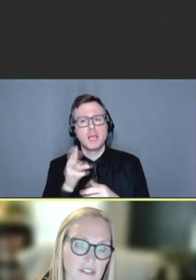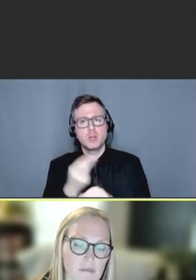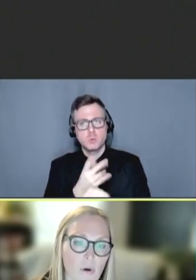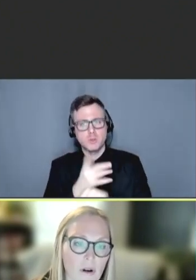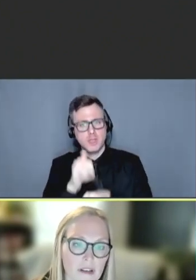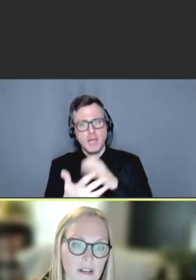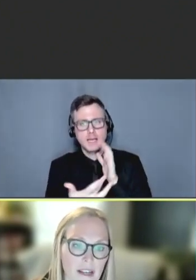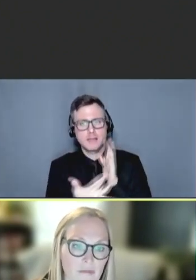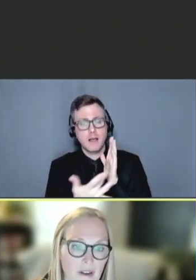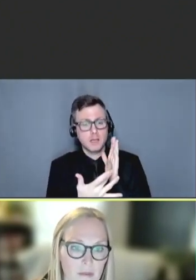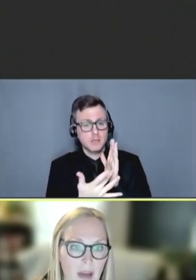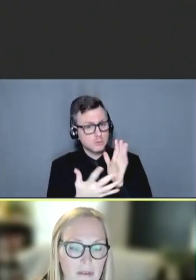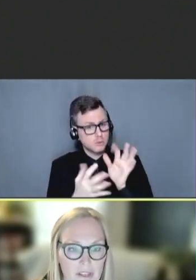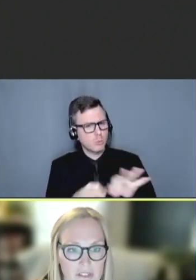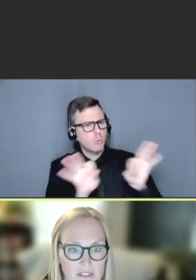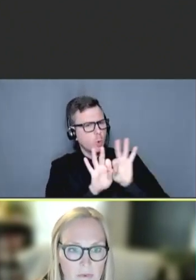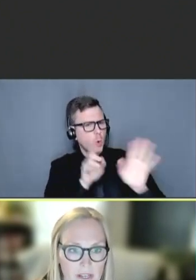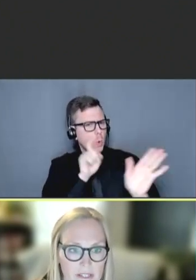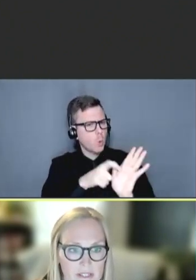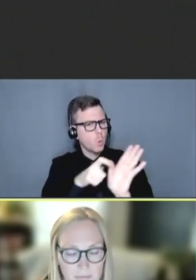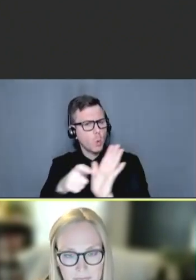is important in identifying populations at risk.